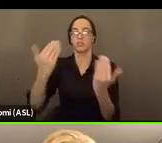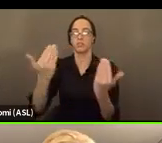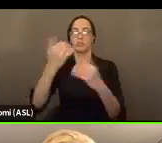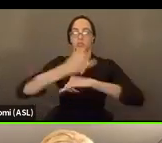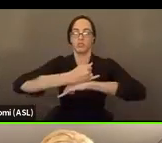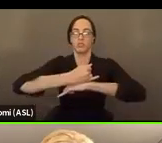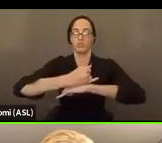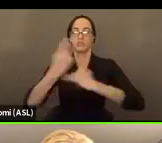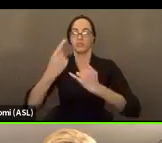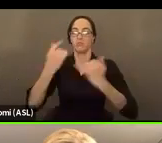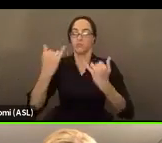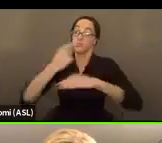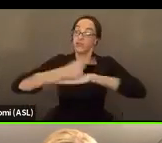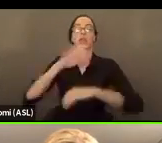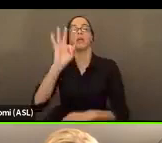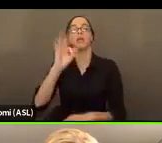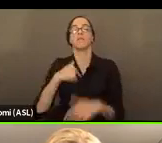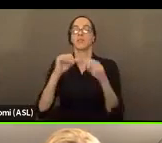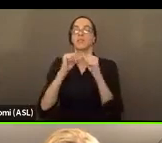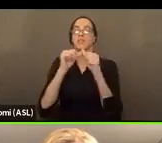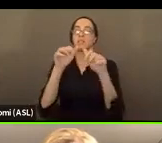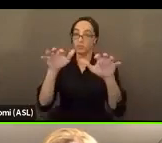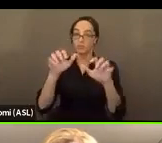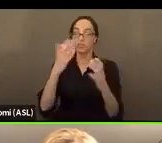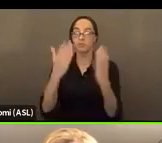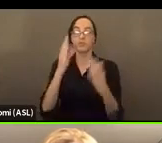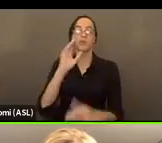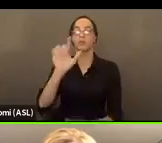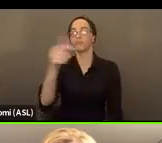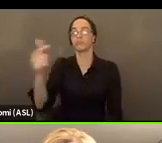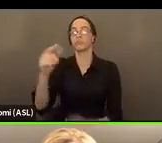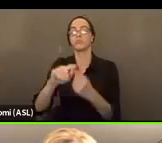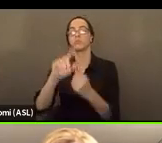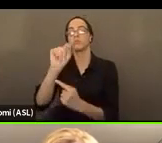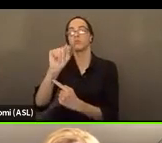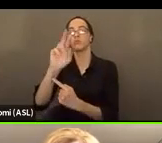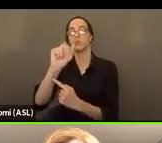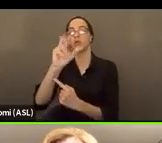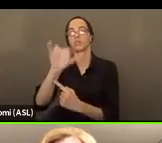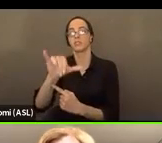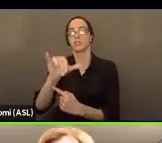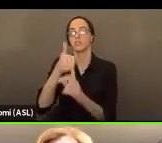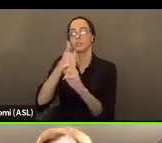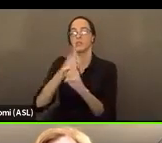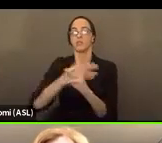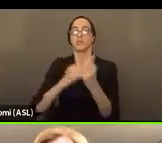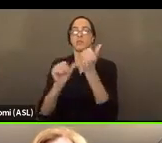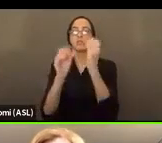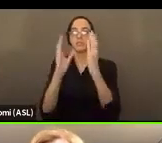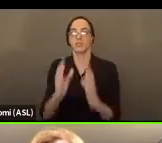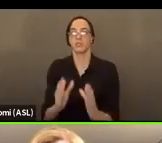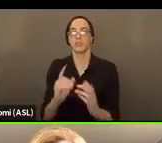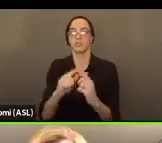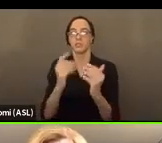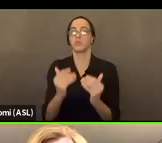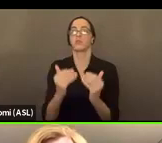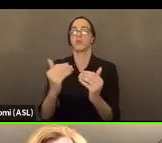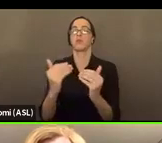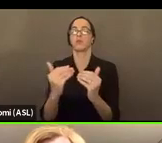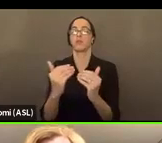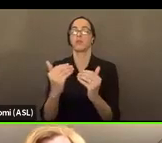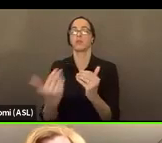i'm gonna maybe pass it over to tracy my assistant to um to go ahead and jump in here for me um so